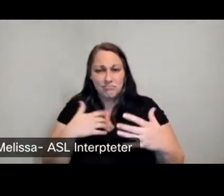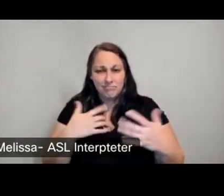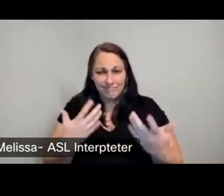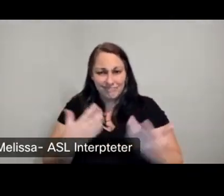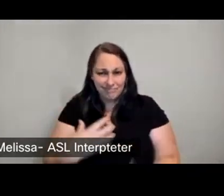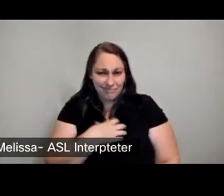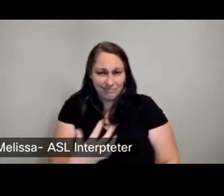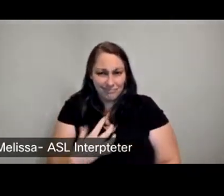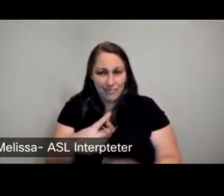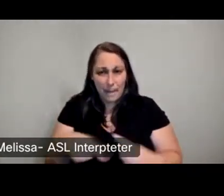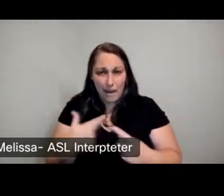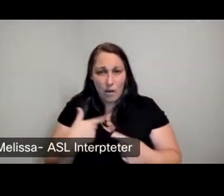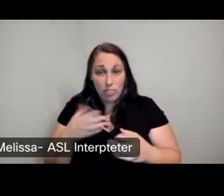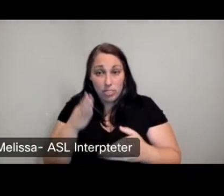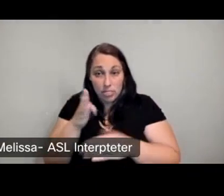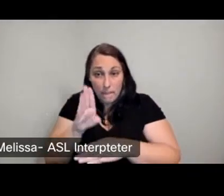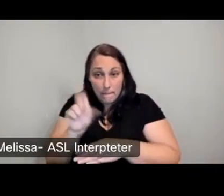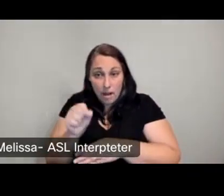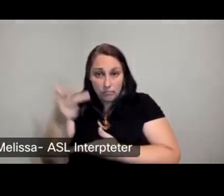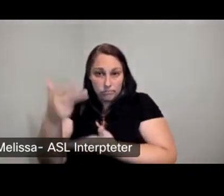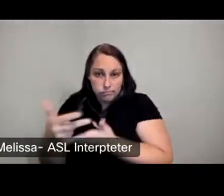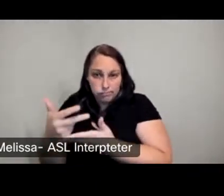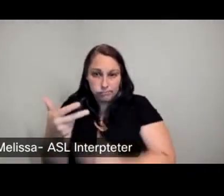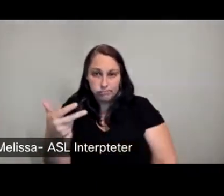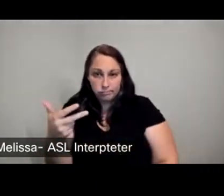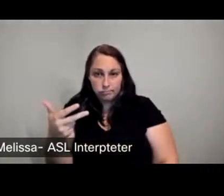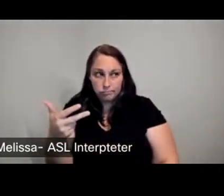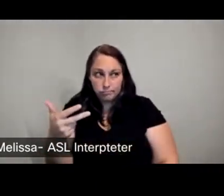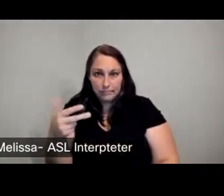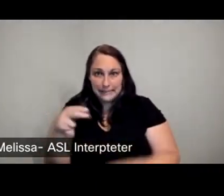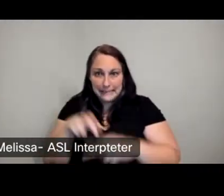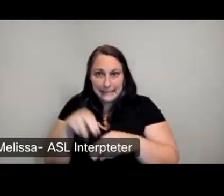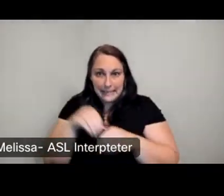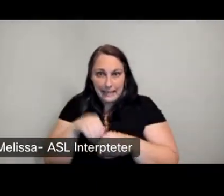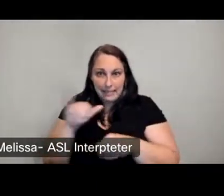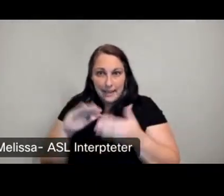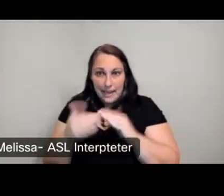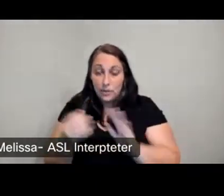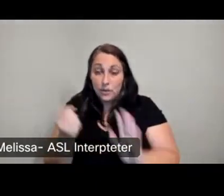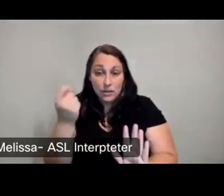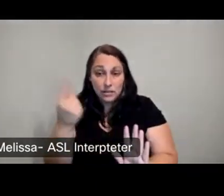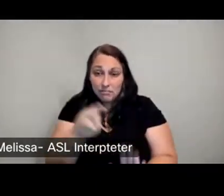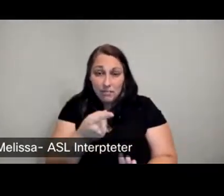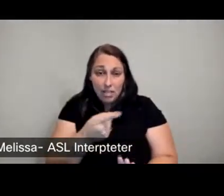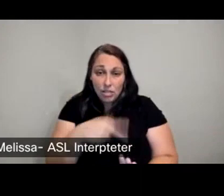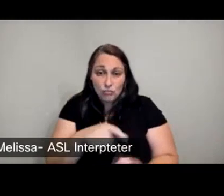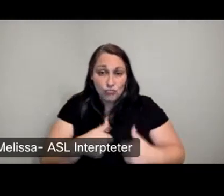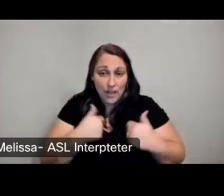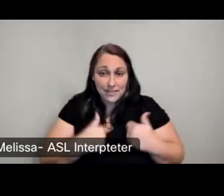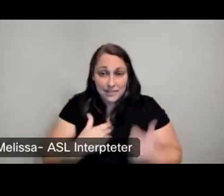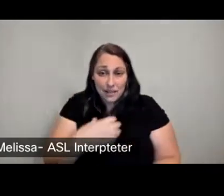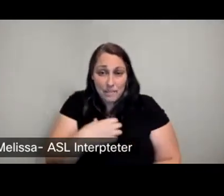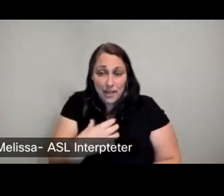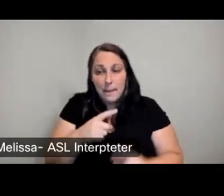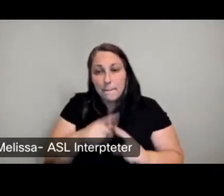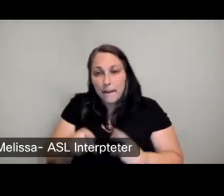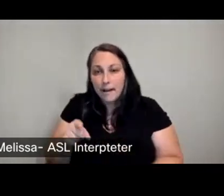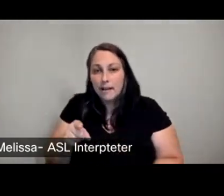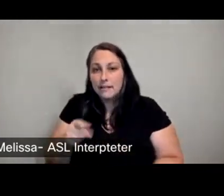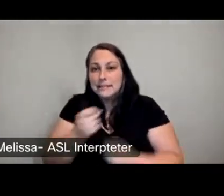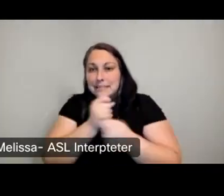um a lot of times uh safety comes first and so that particular area down by 4th Street is the